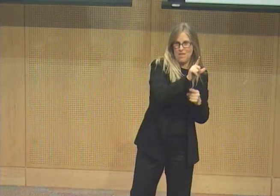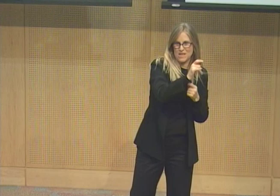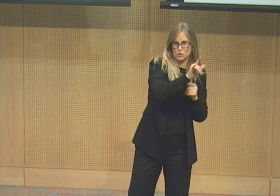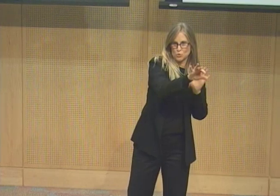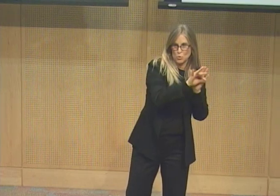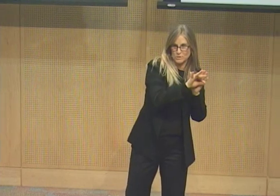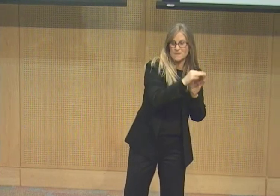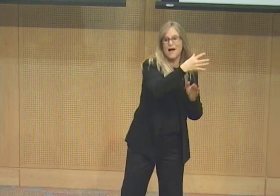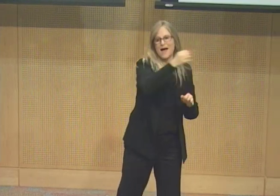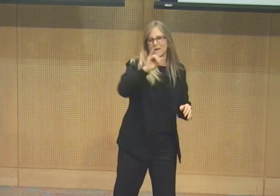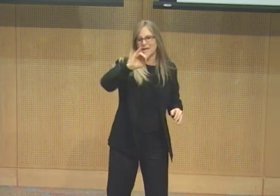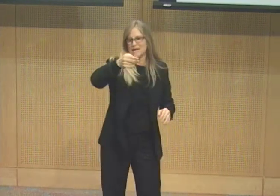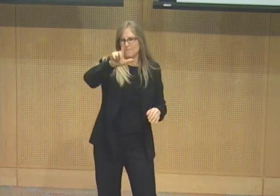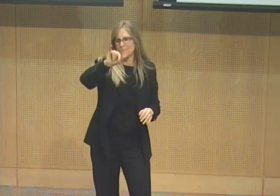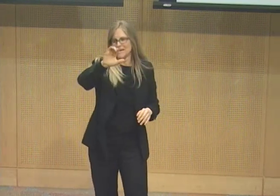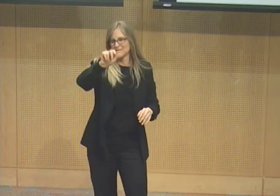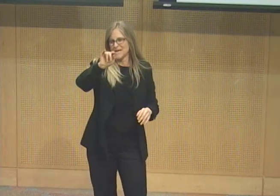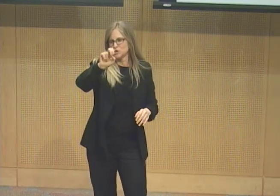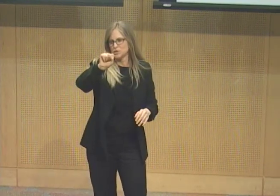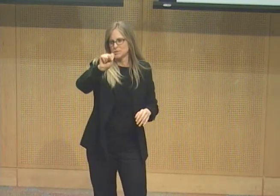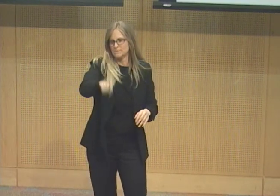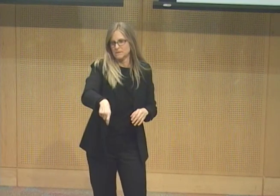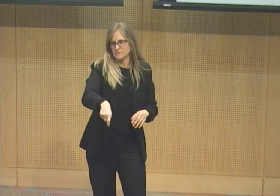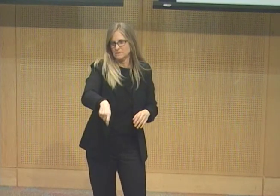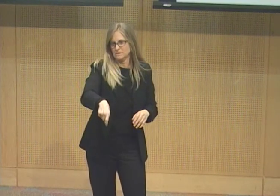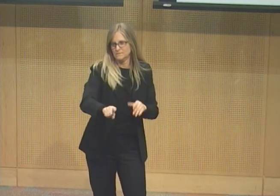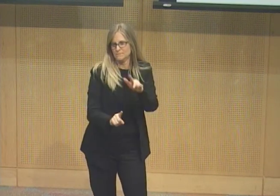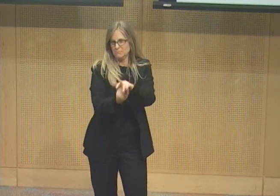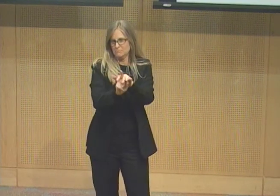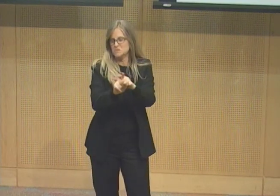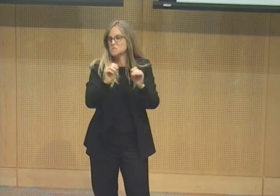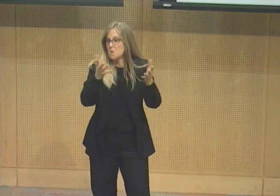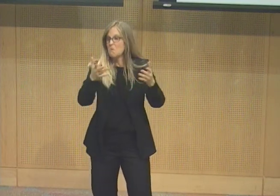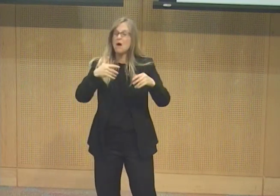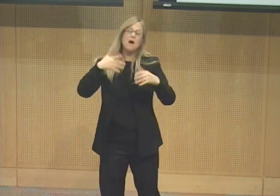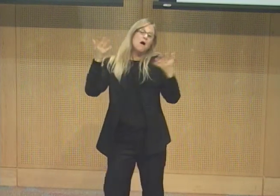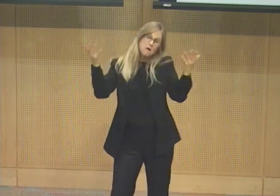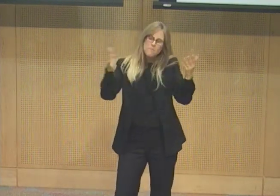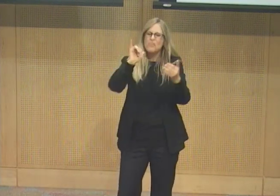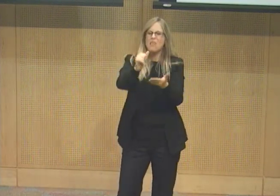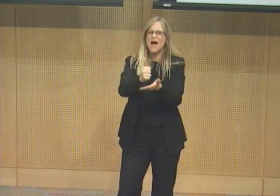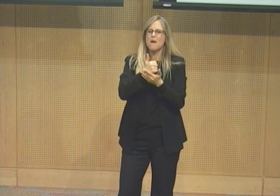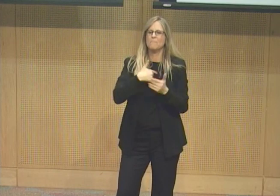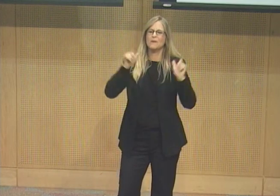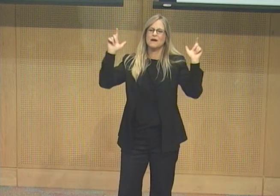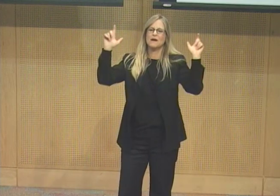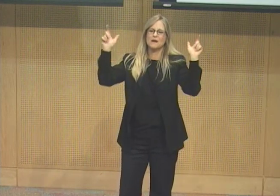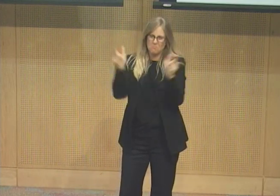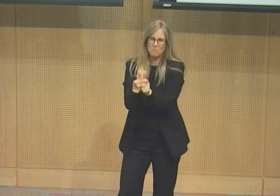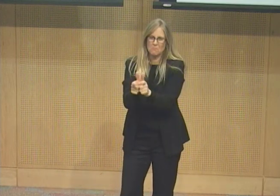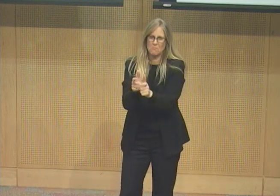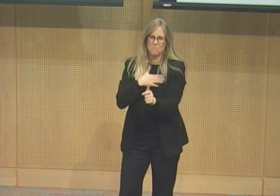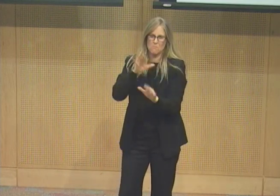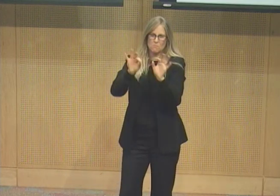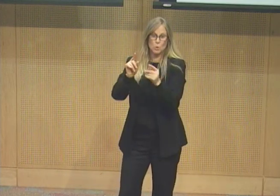had to contain lexical choices and implications characterizing both Deaf and hearing individuals,